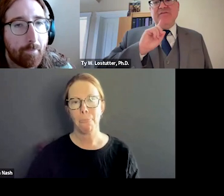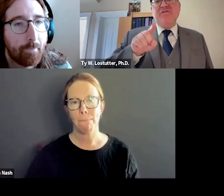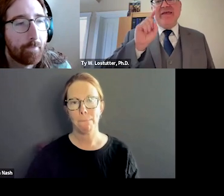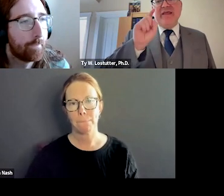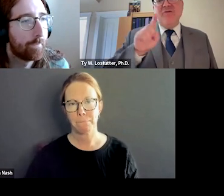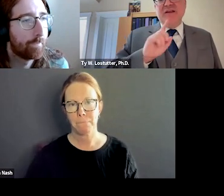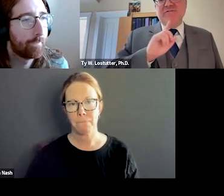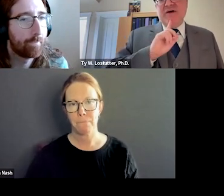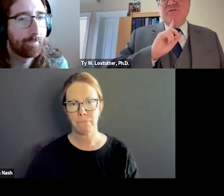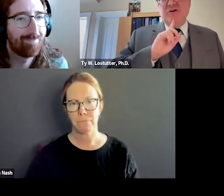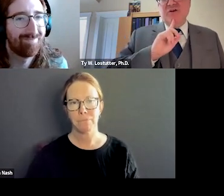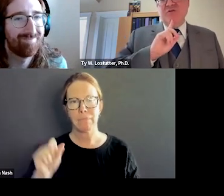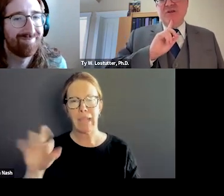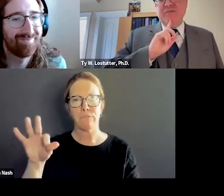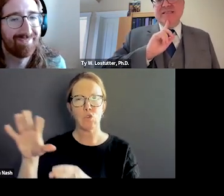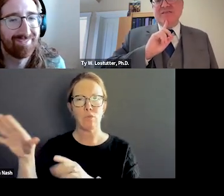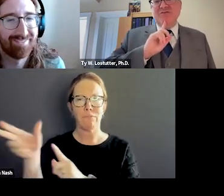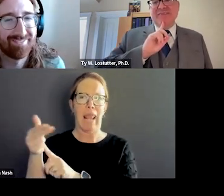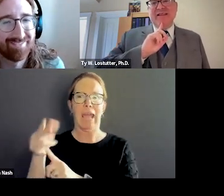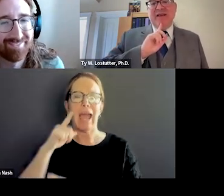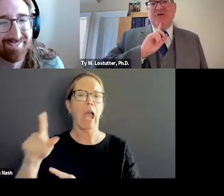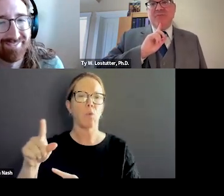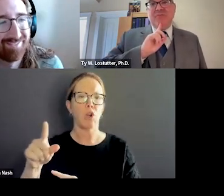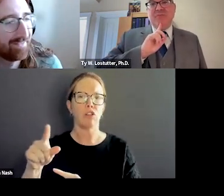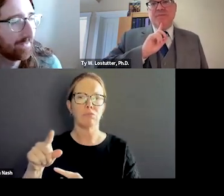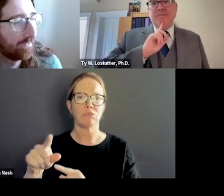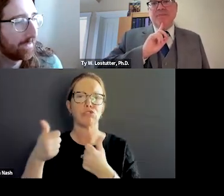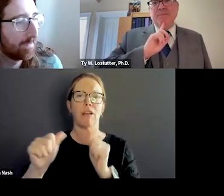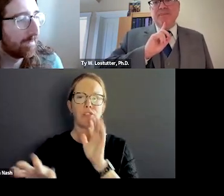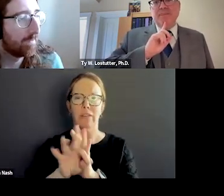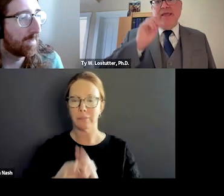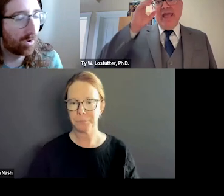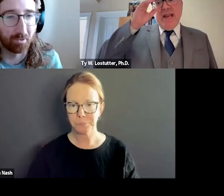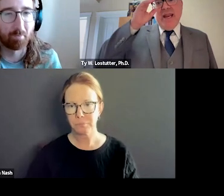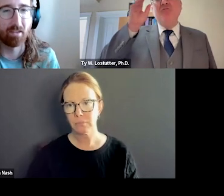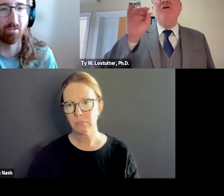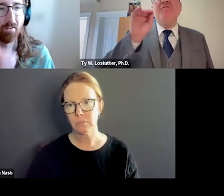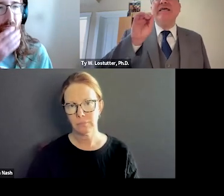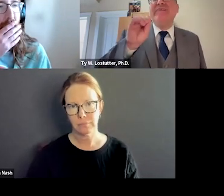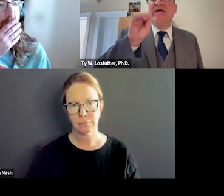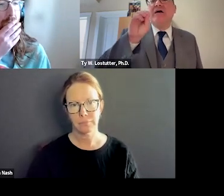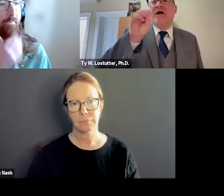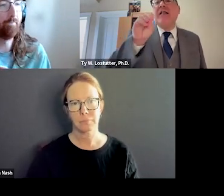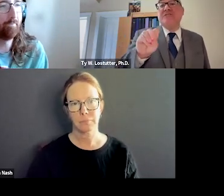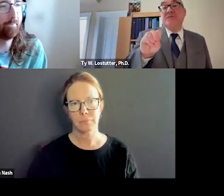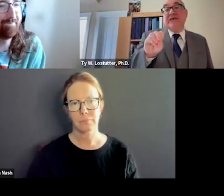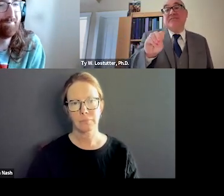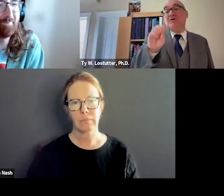And if you flagged that, I will try to find it for you if you need me to send it to you. Anthony, later. And I don't think there's anything college specific.